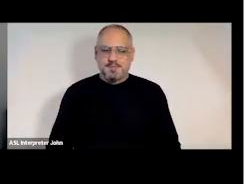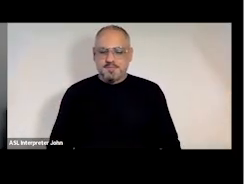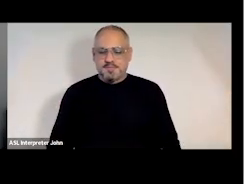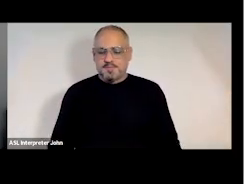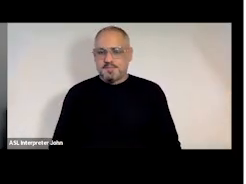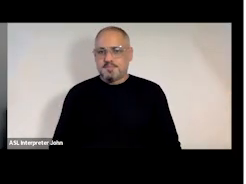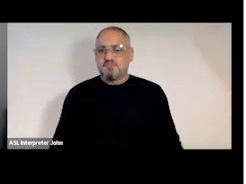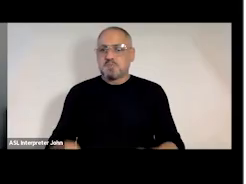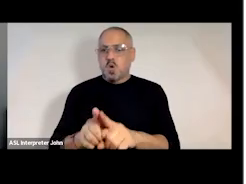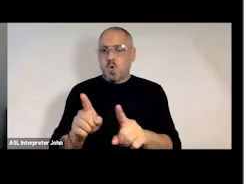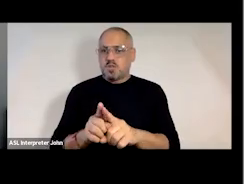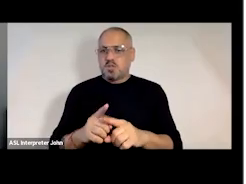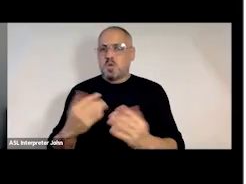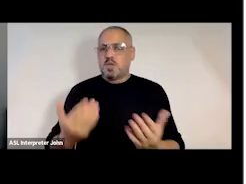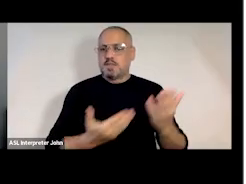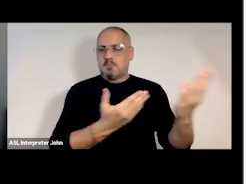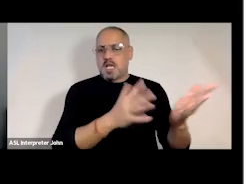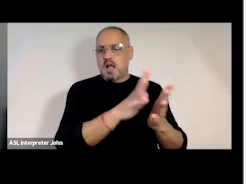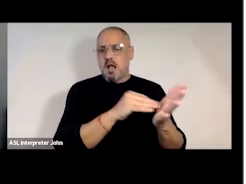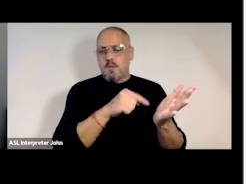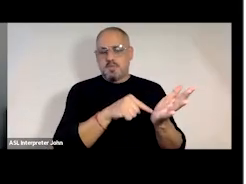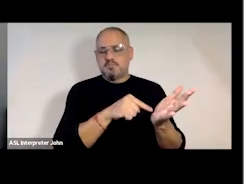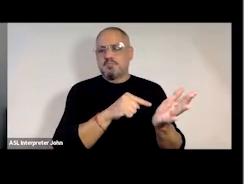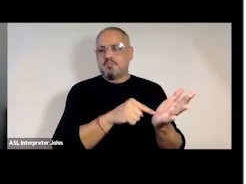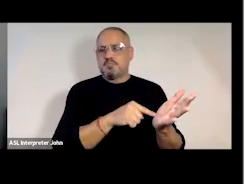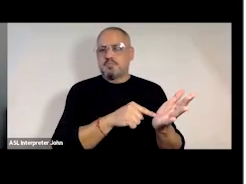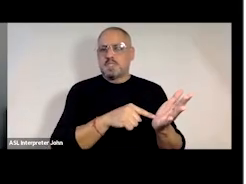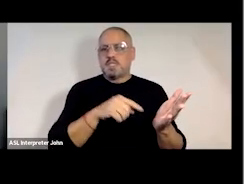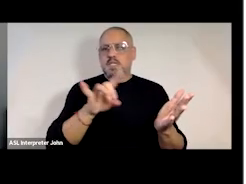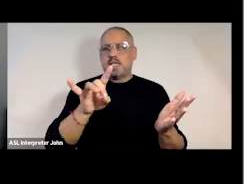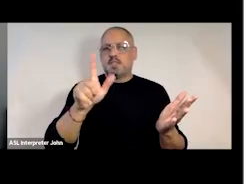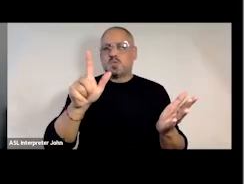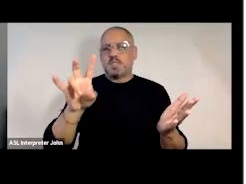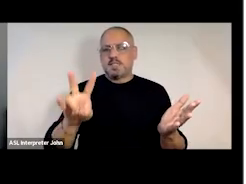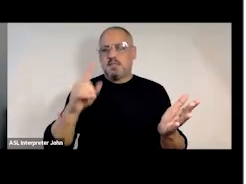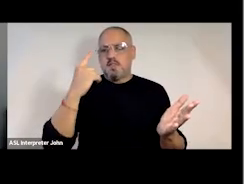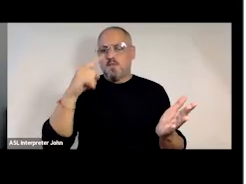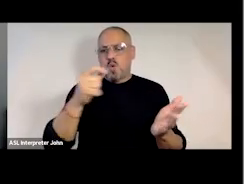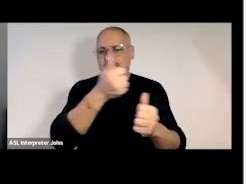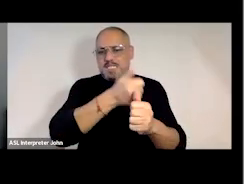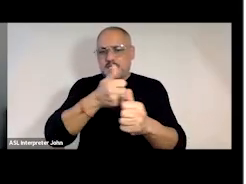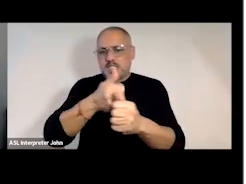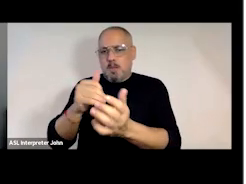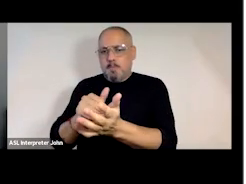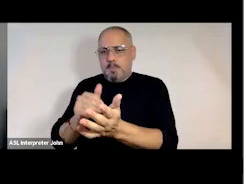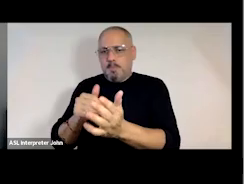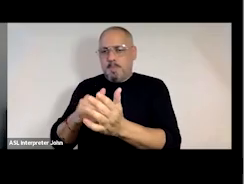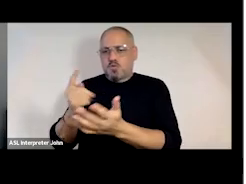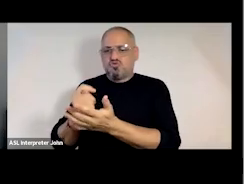You will also submit a copy of the-827 to each medical treatment provider